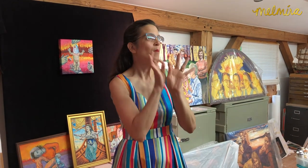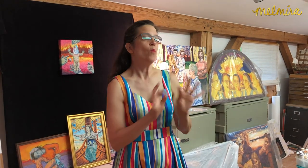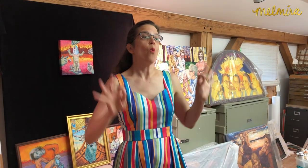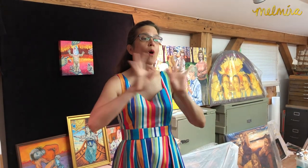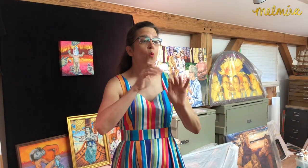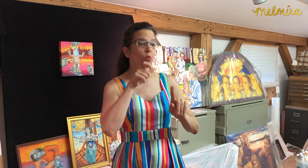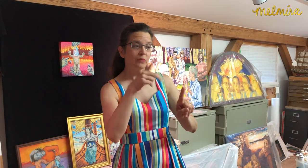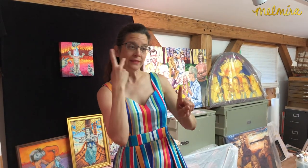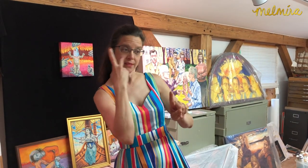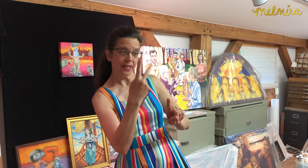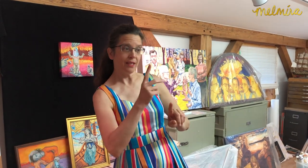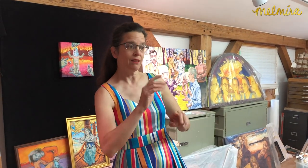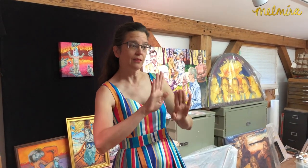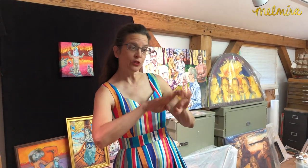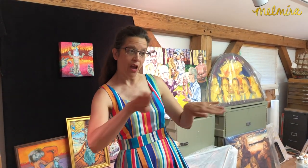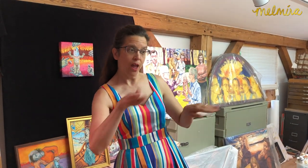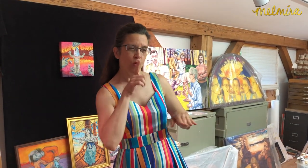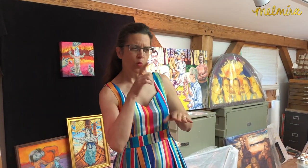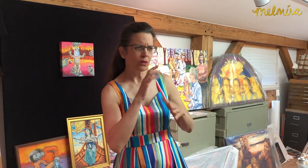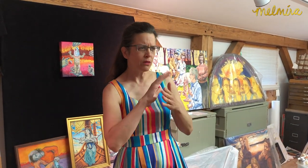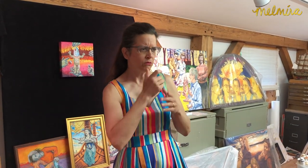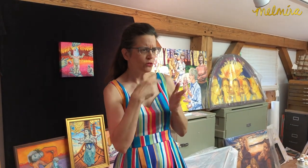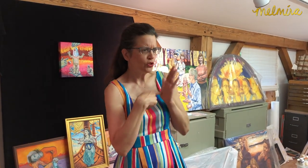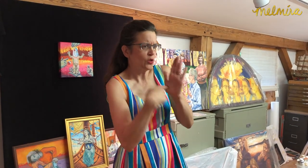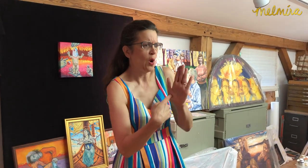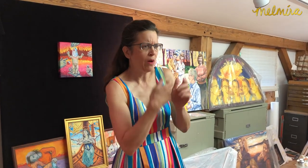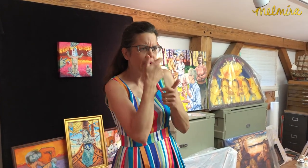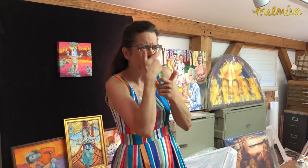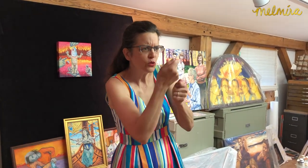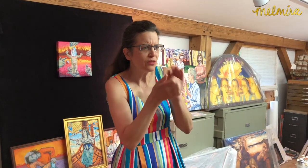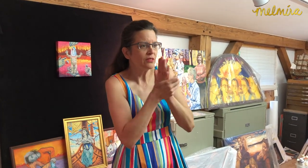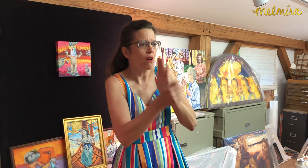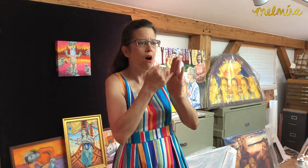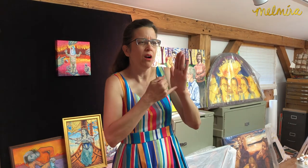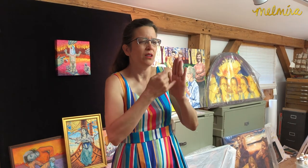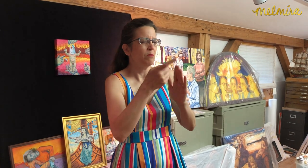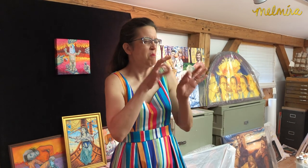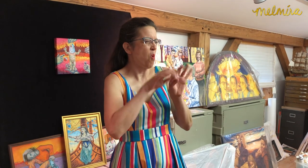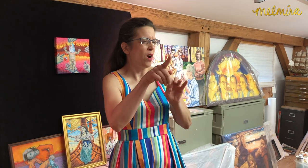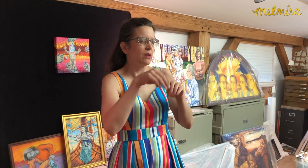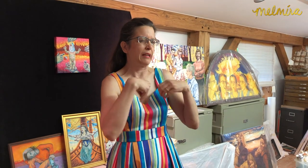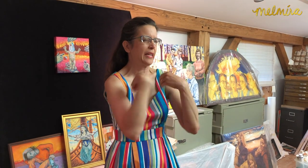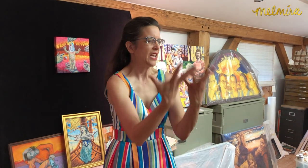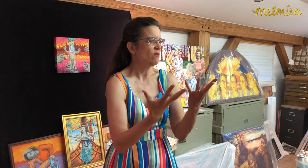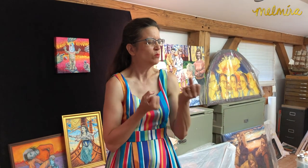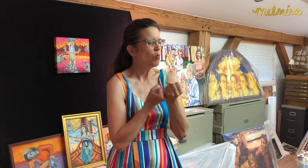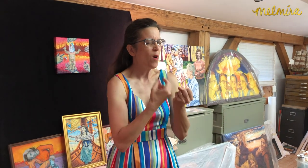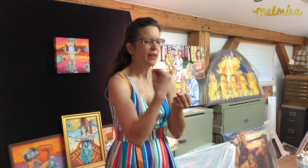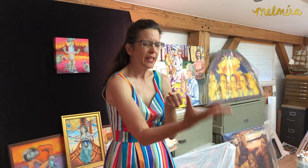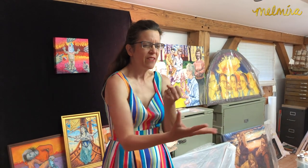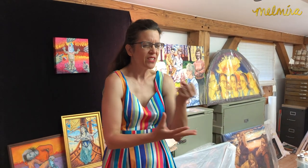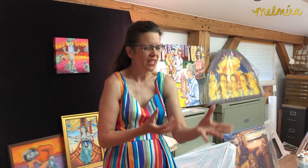I think it's important when you see a child who shows an interest and potential in art, give all support you can.